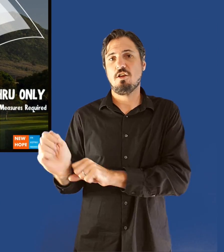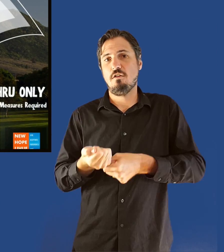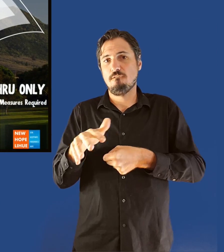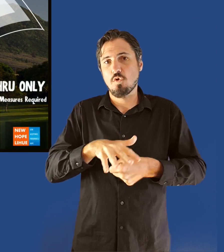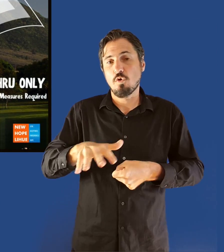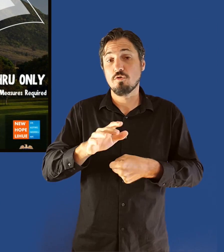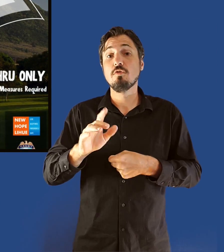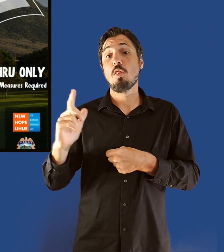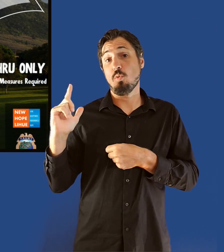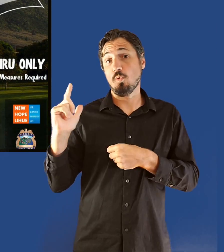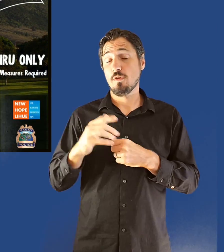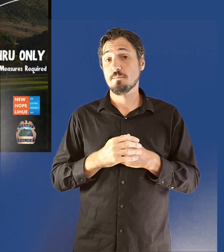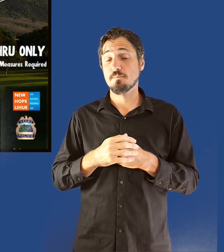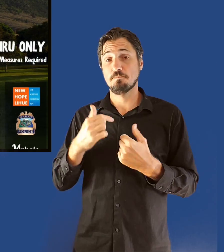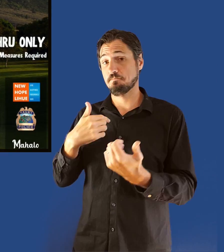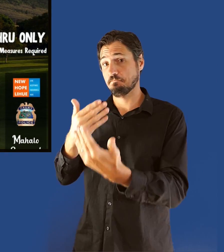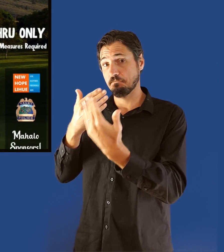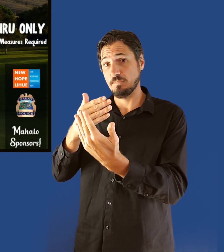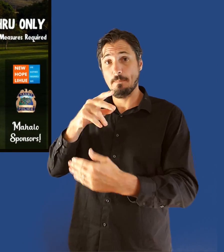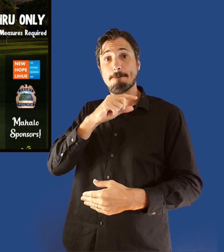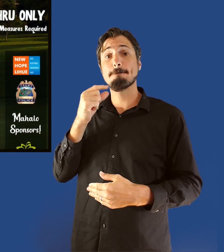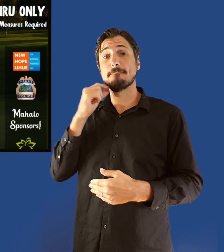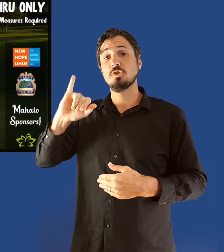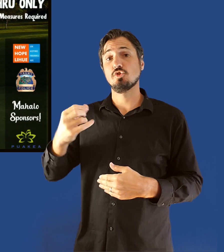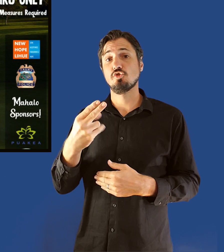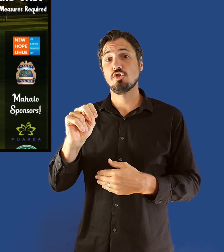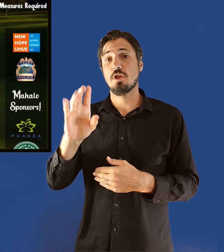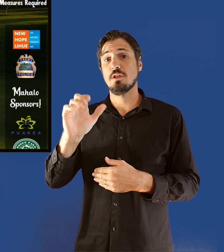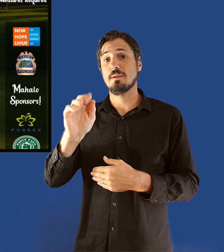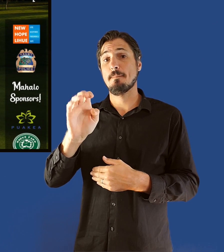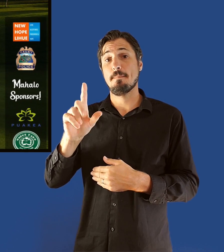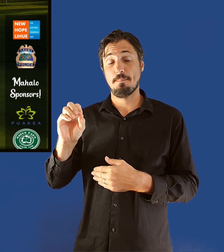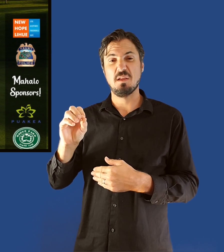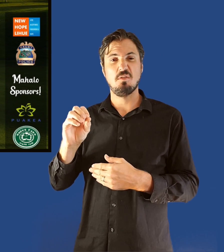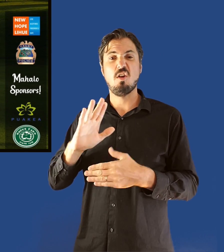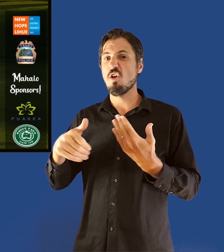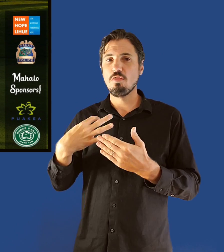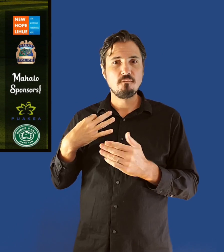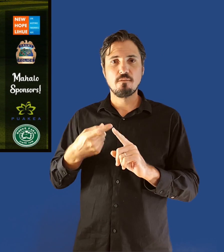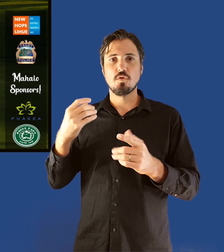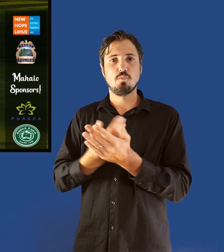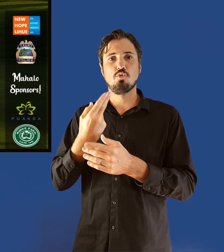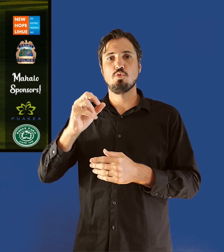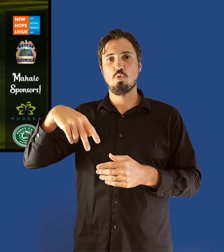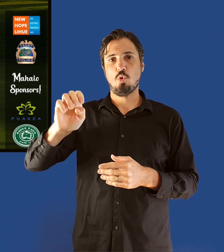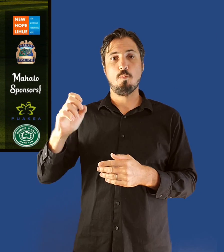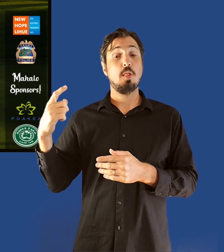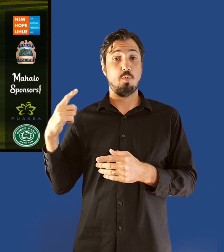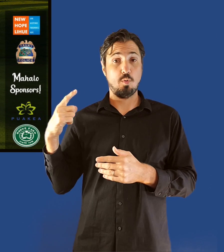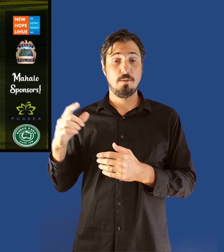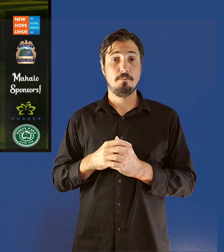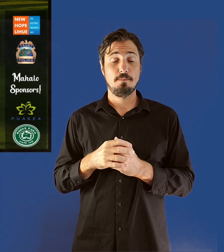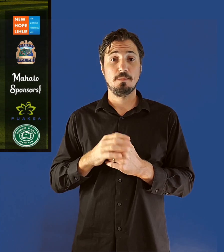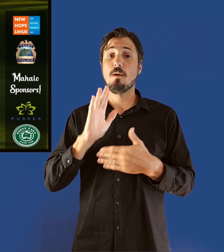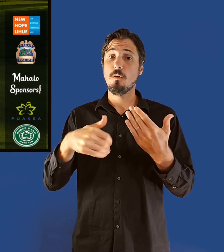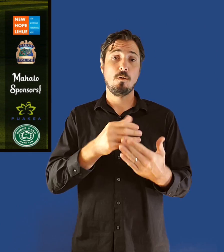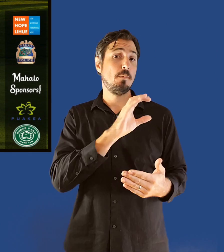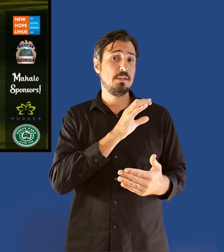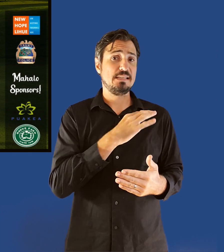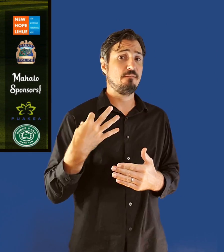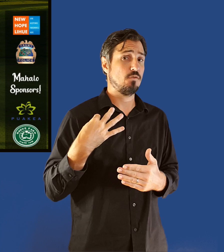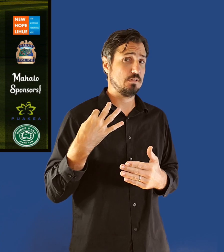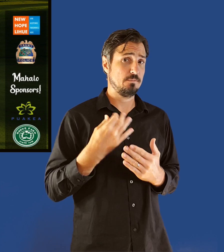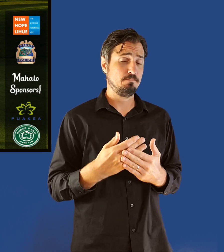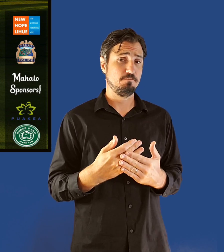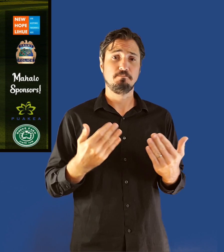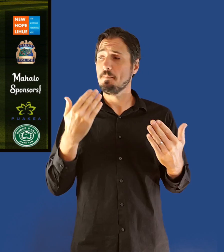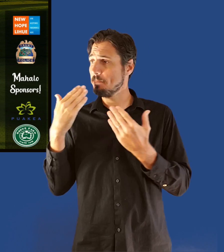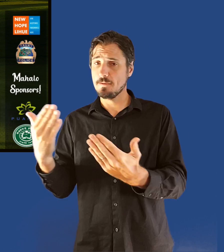I would like to thank Pastor John Cabello, the staff and volunteers from New Hope Lihue as well as the sponsors for Police, Pastors and Pancakes for allowing us to partner alongside them